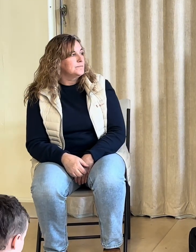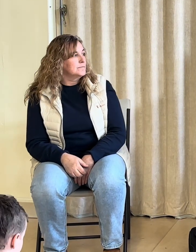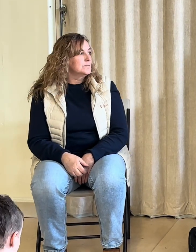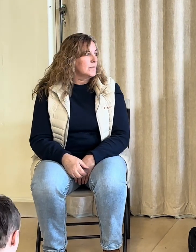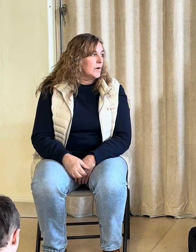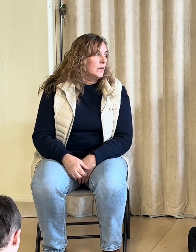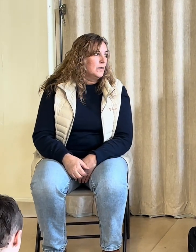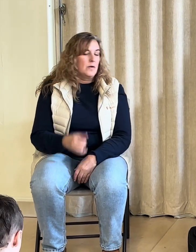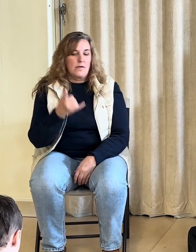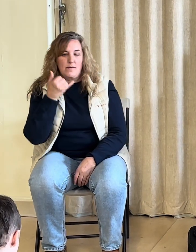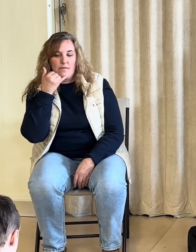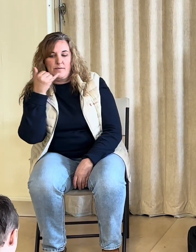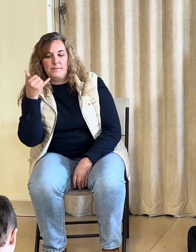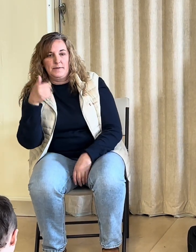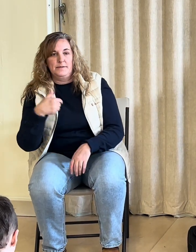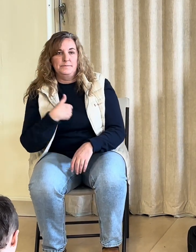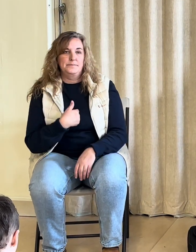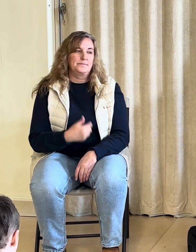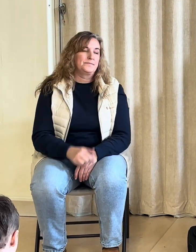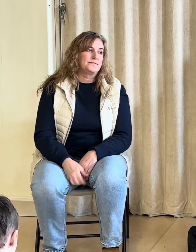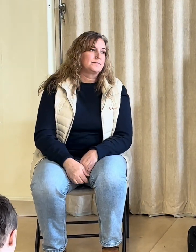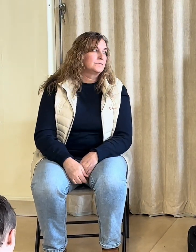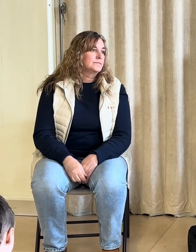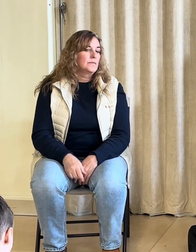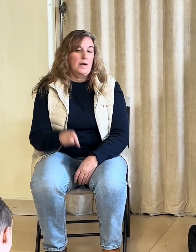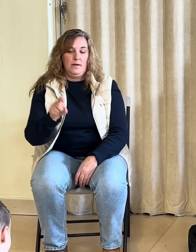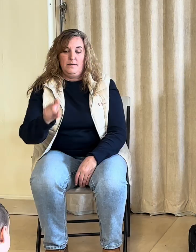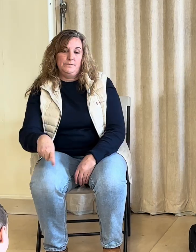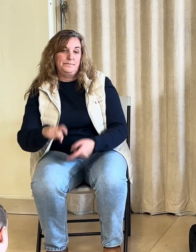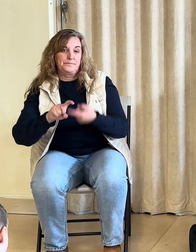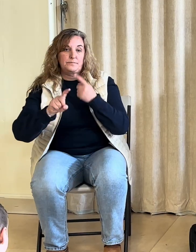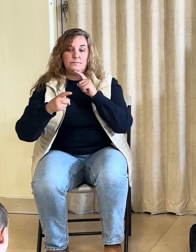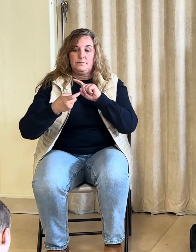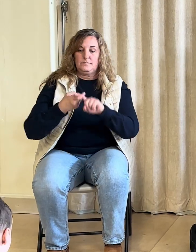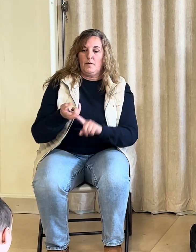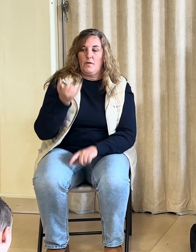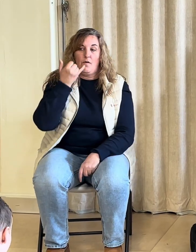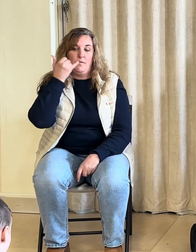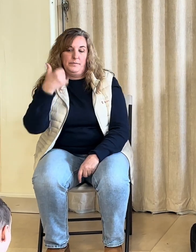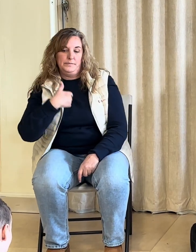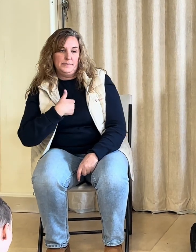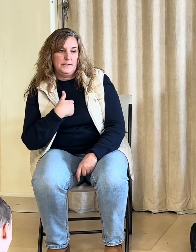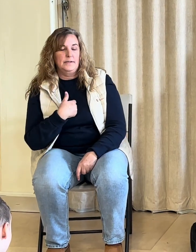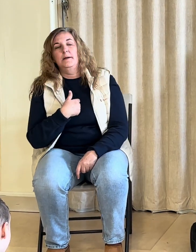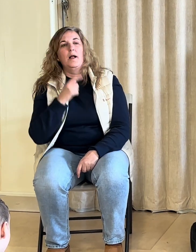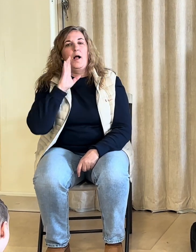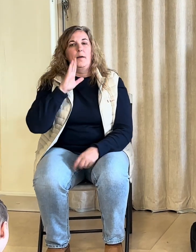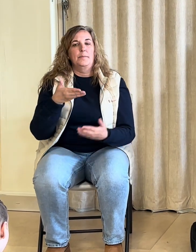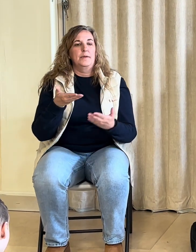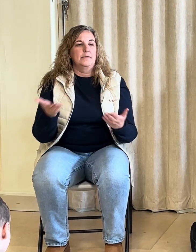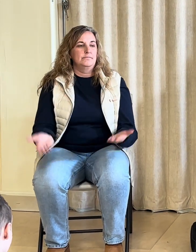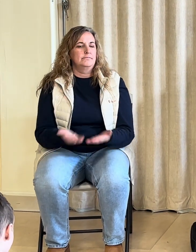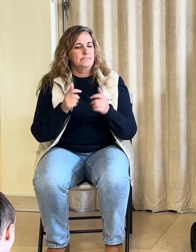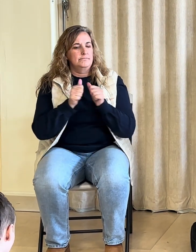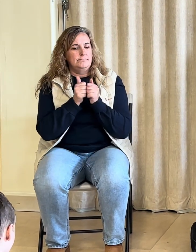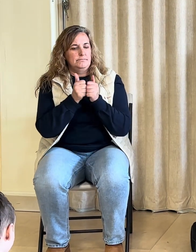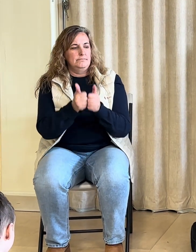(Call me) If you need a friend (Call me) I'll be there by your side